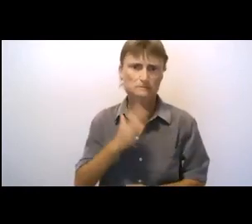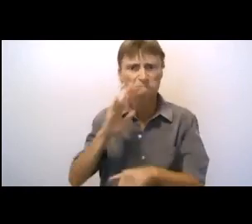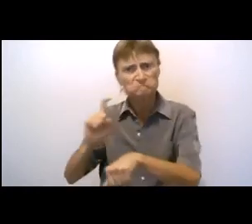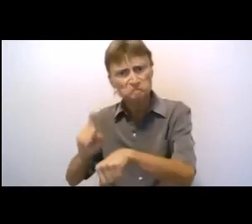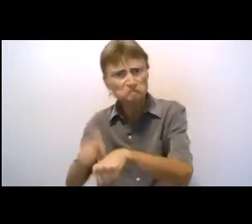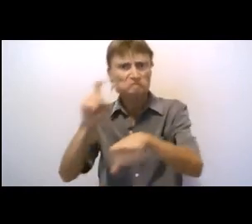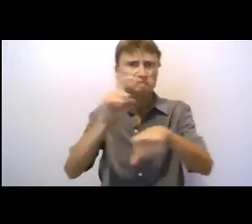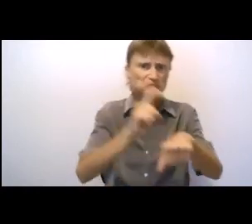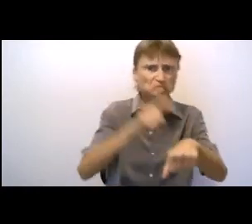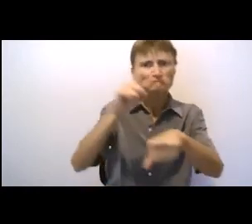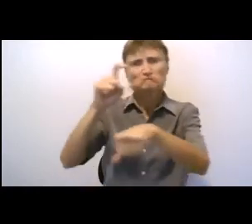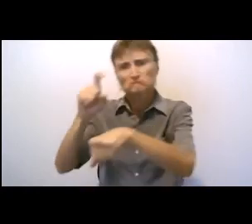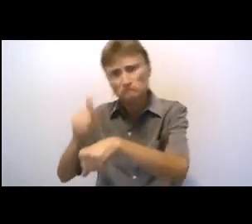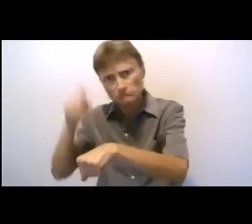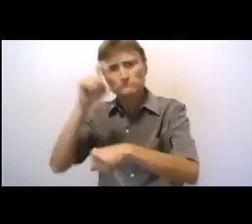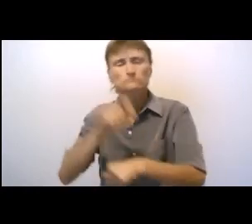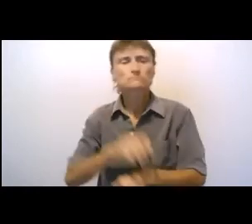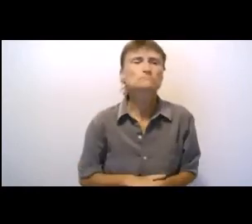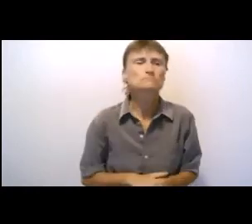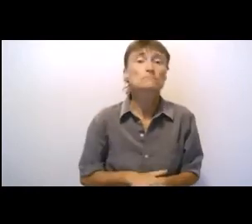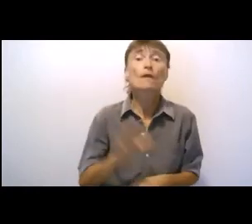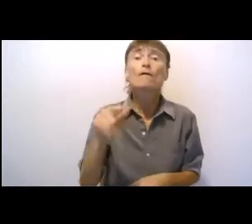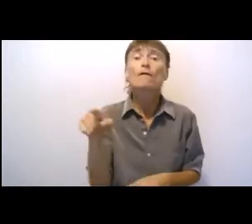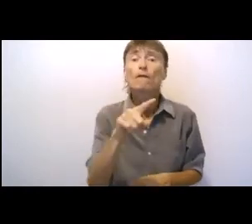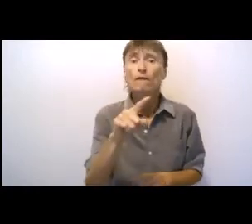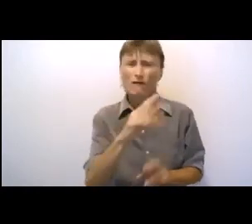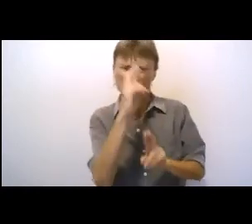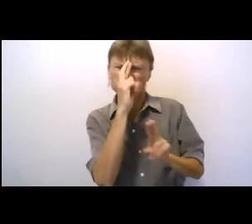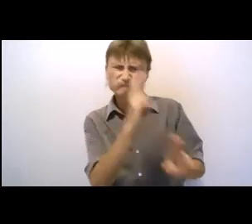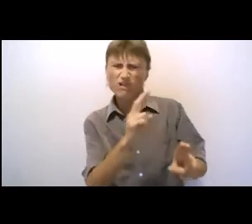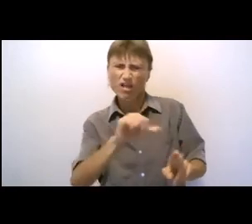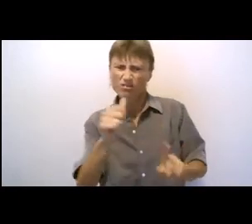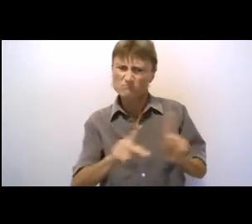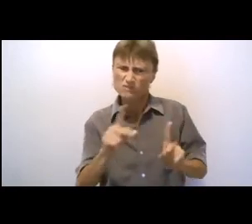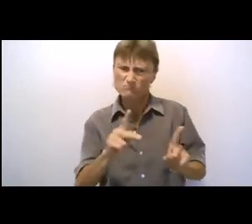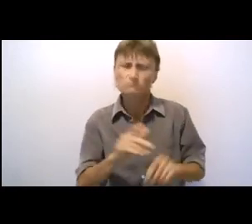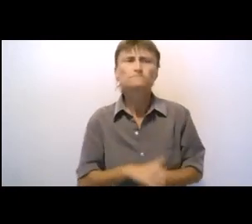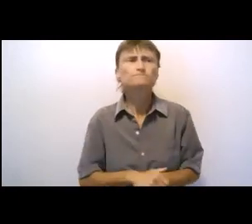Please keep your mics on mute when you're not speaking, but feel free to share a reaction